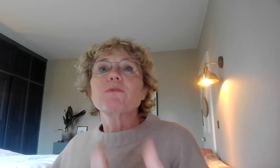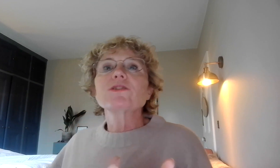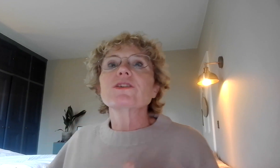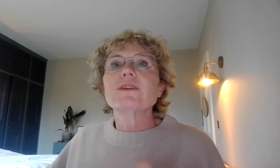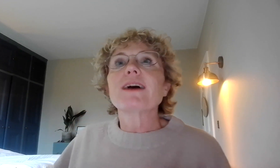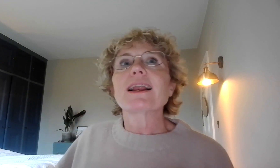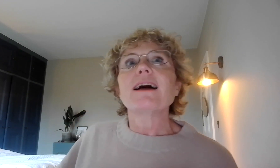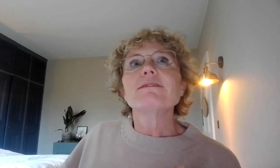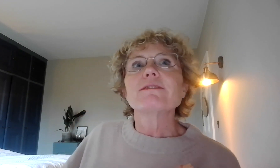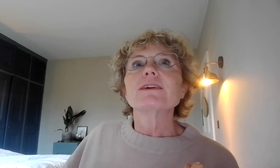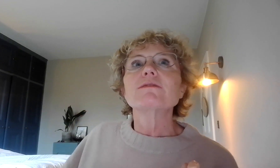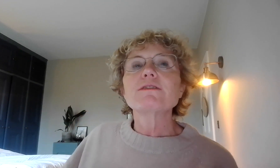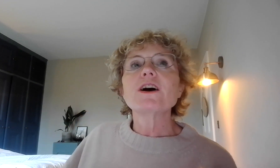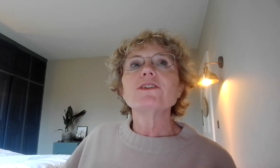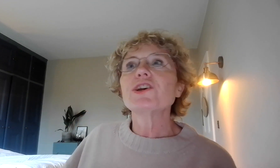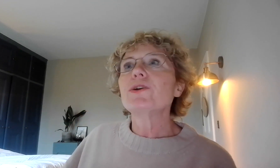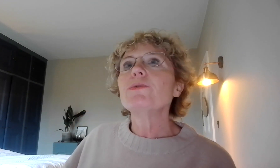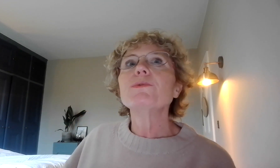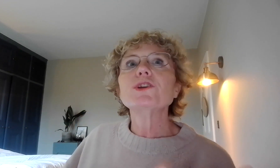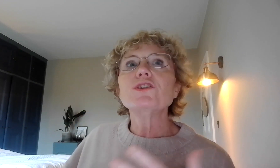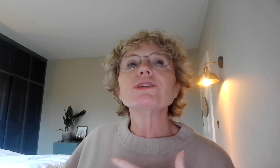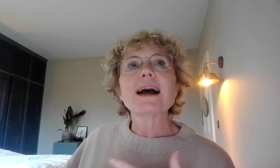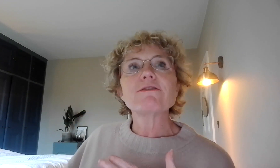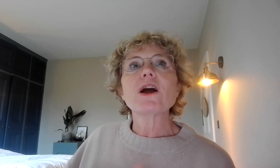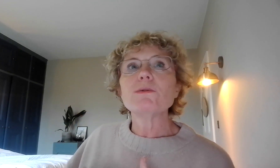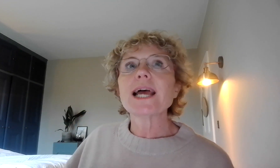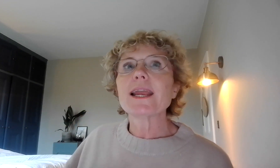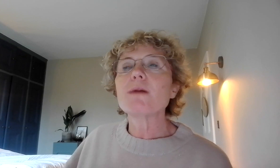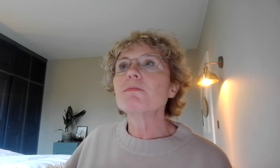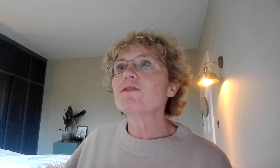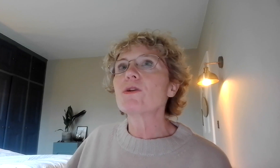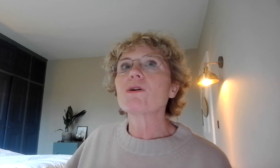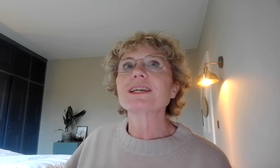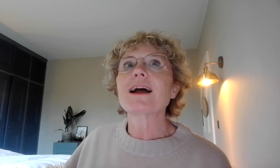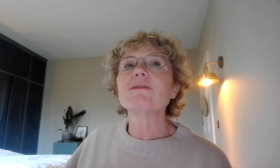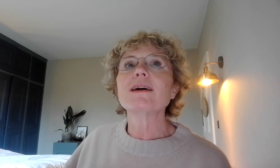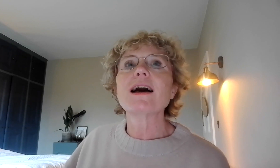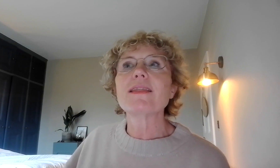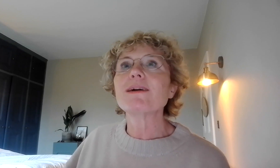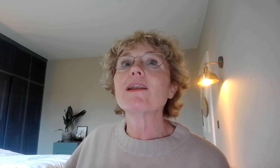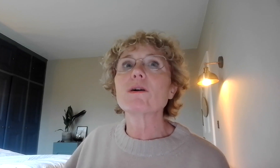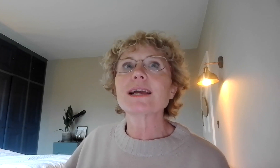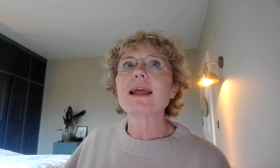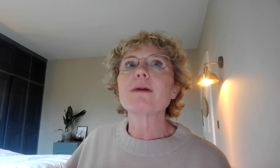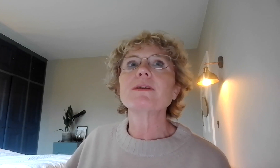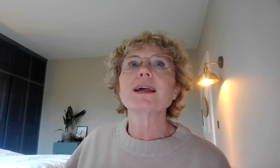the product that Václav referred to used to have low take-up before lockdown. And then, when lockdown happened,